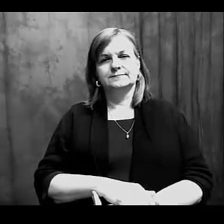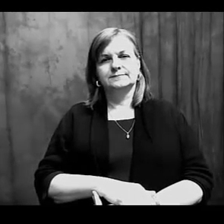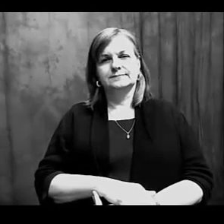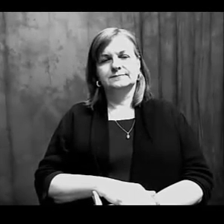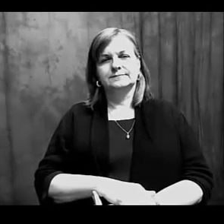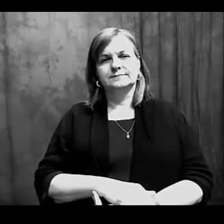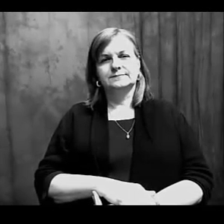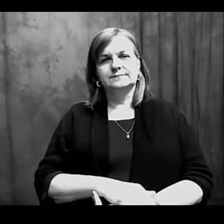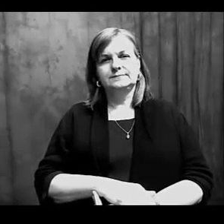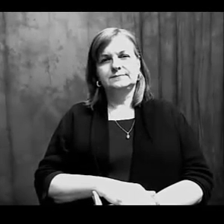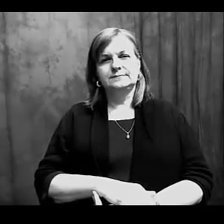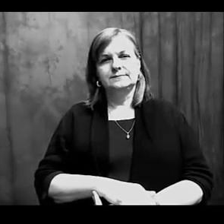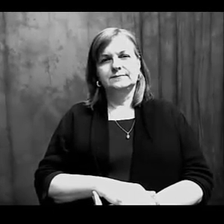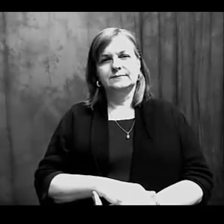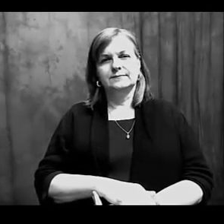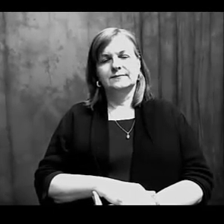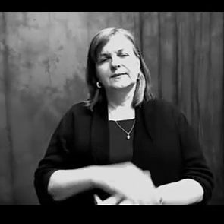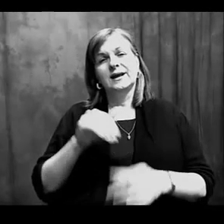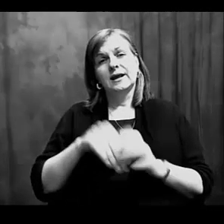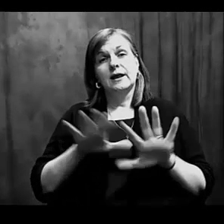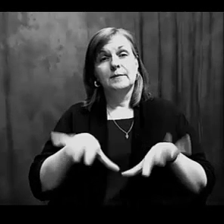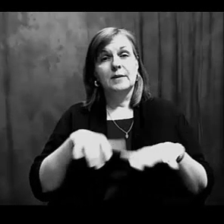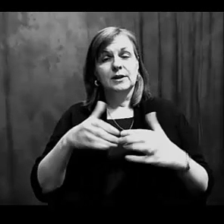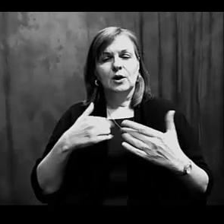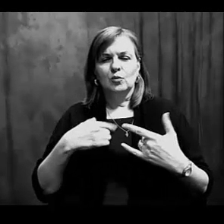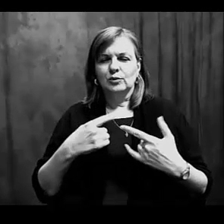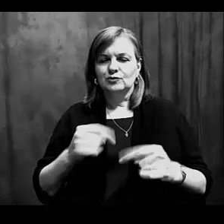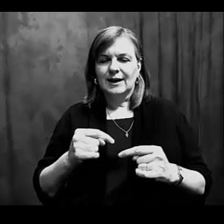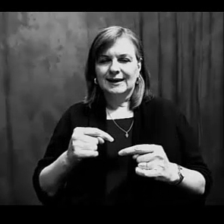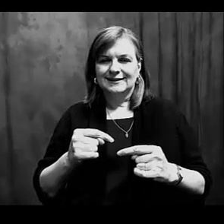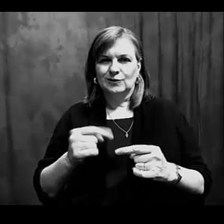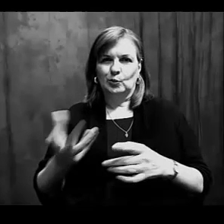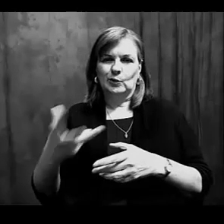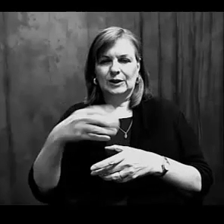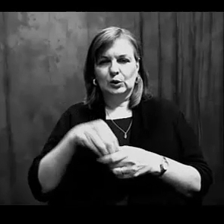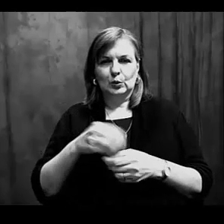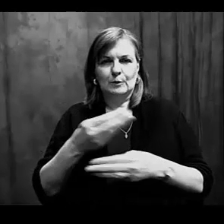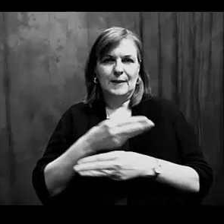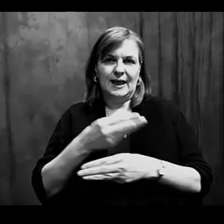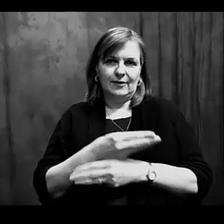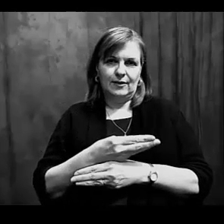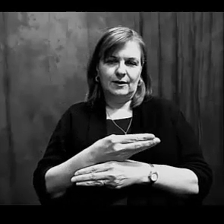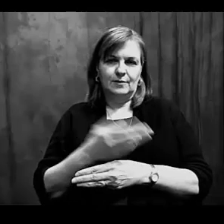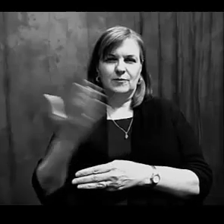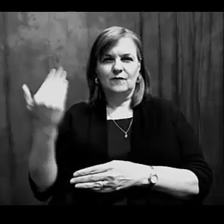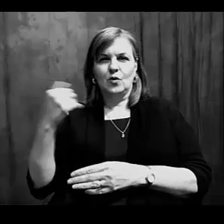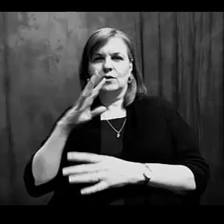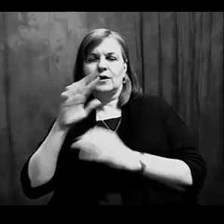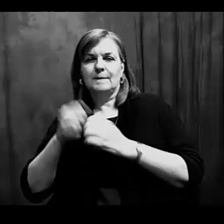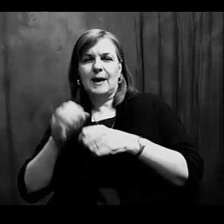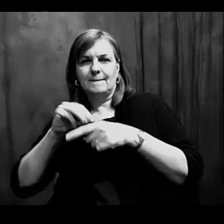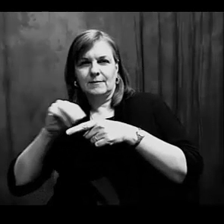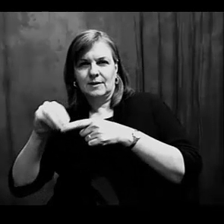in populations we often look at ways to try to introduce math to this. we talked about